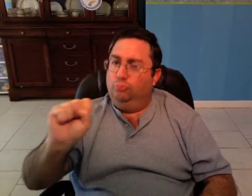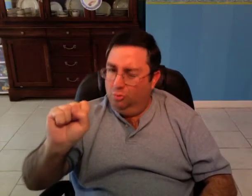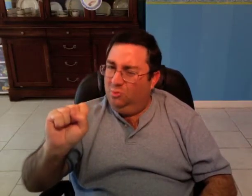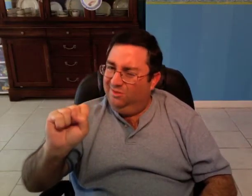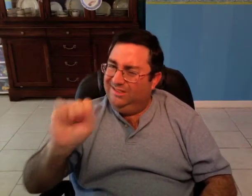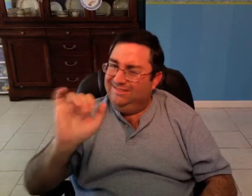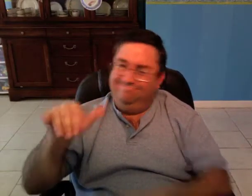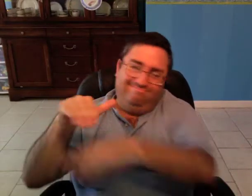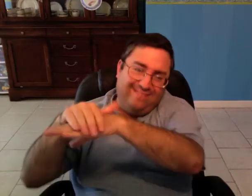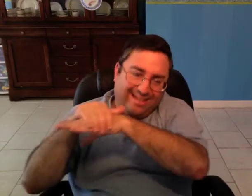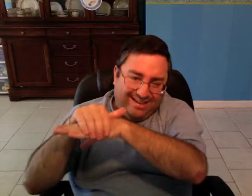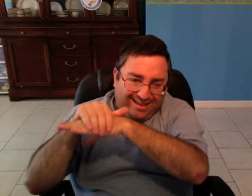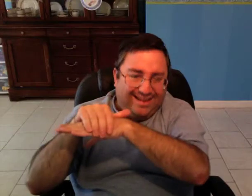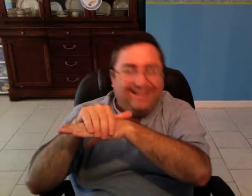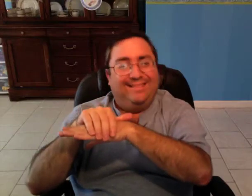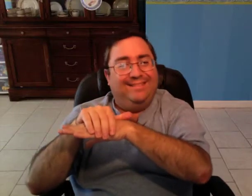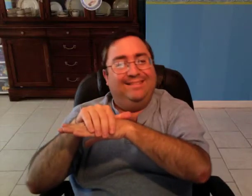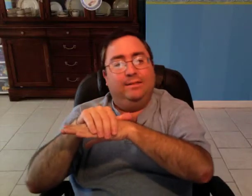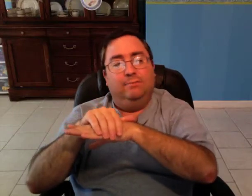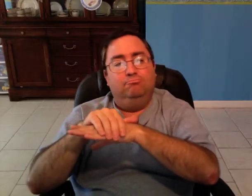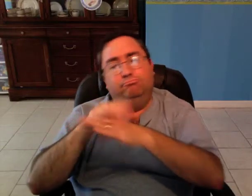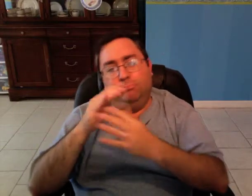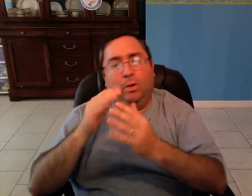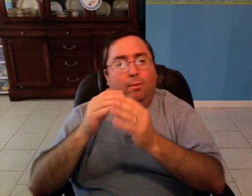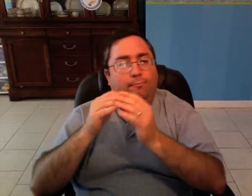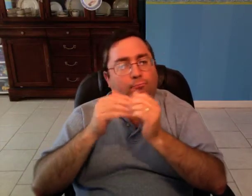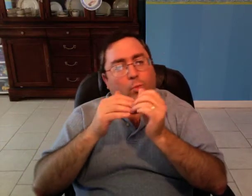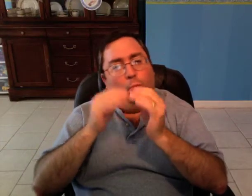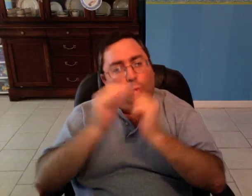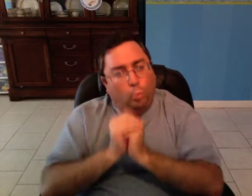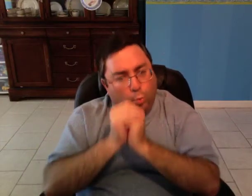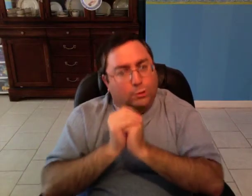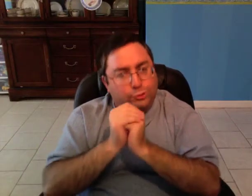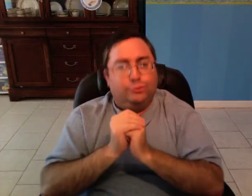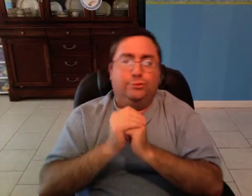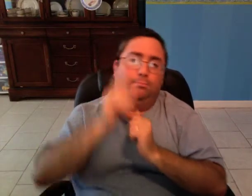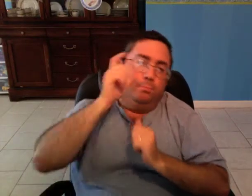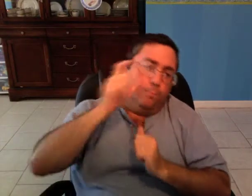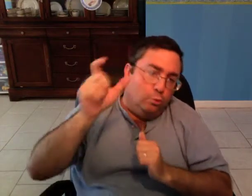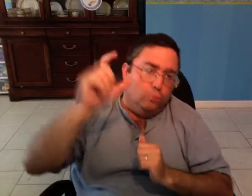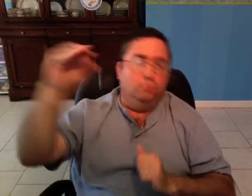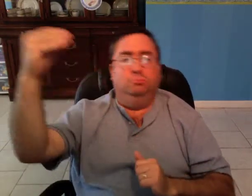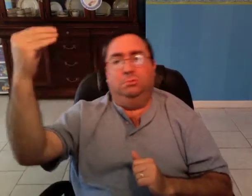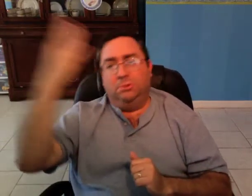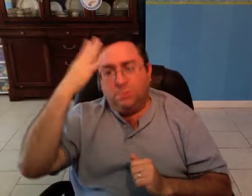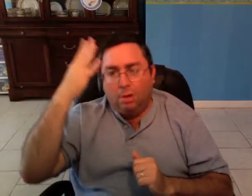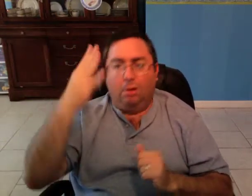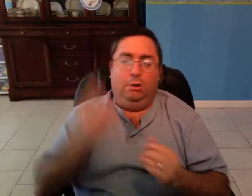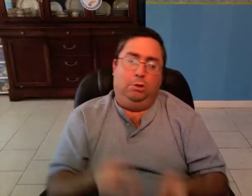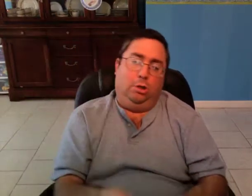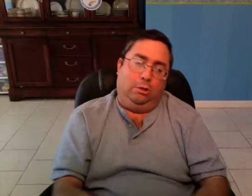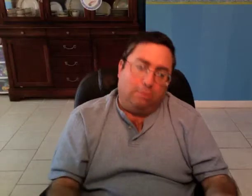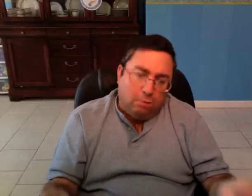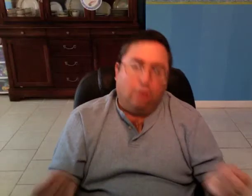Remember the Druids? The English who worshipped the moon, the sun, the ground,